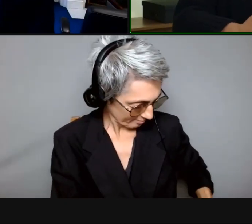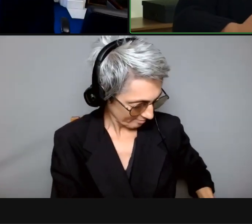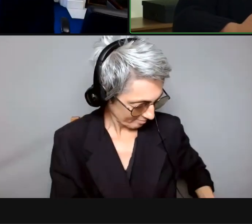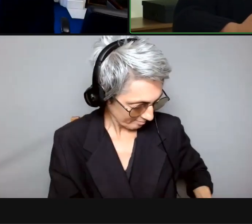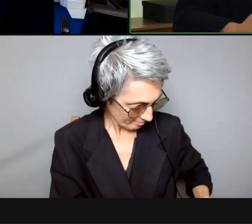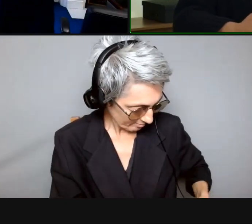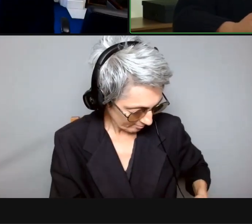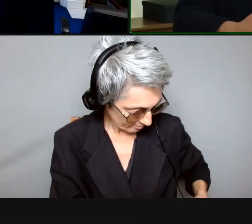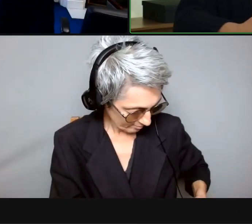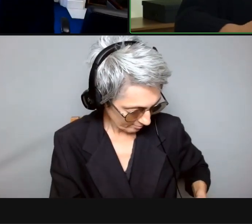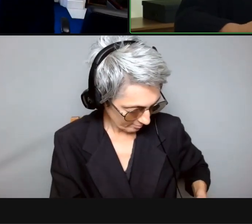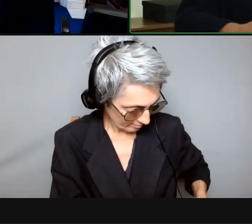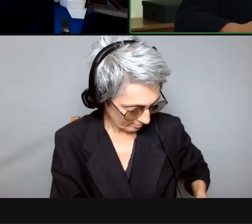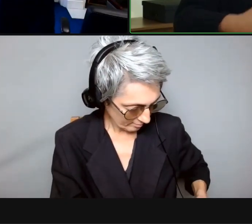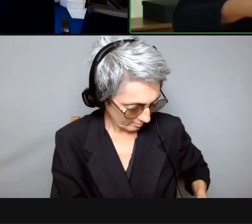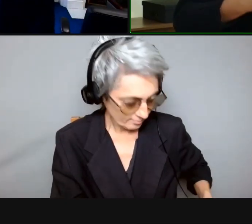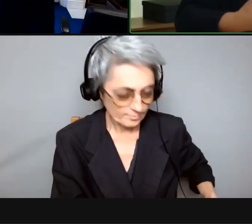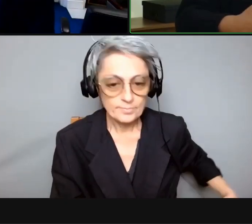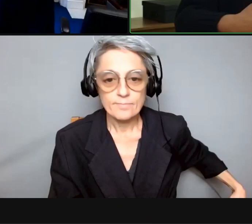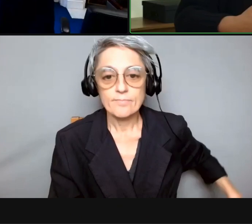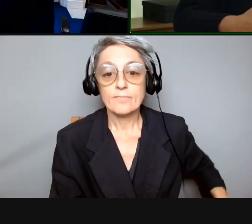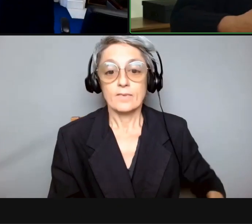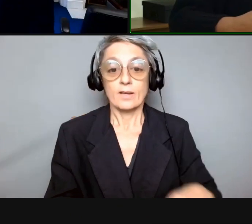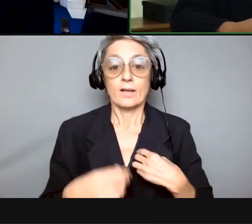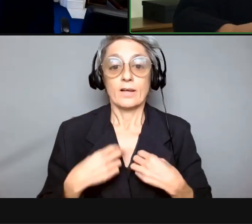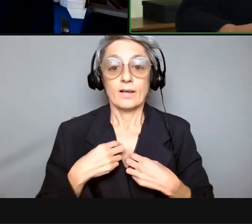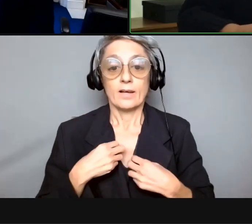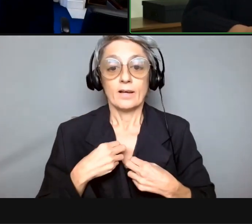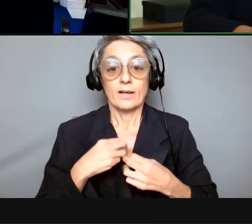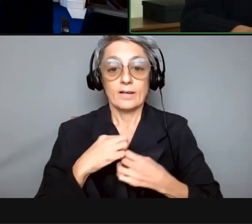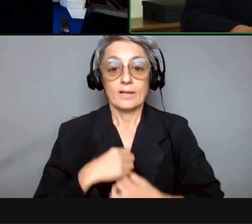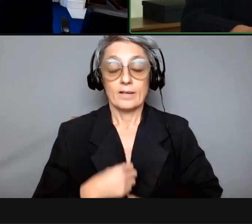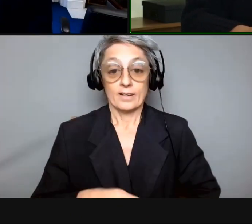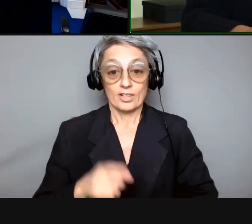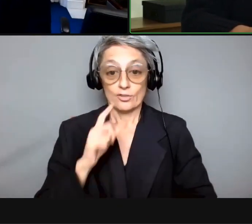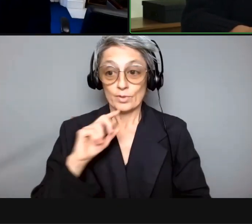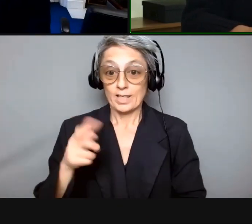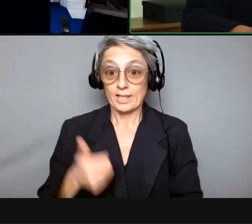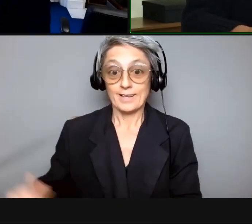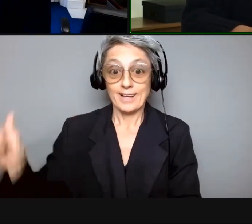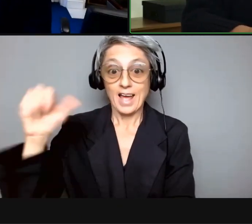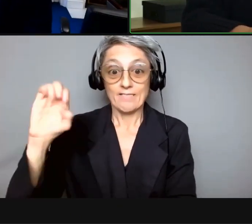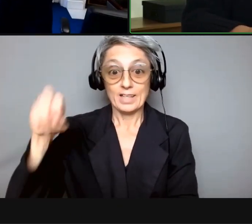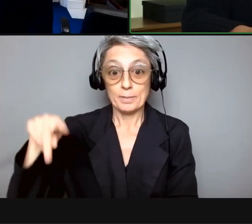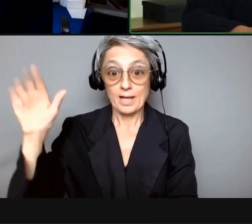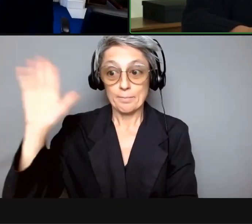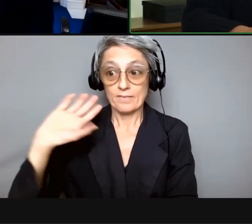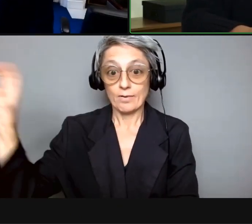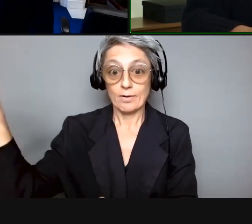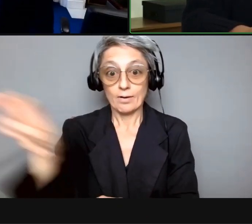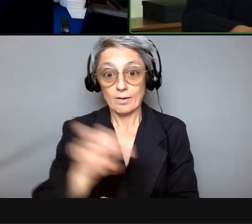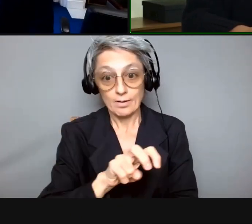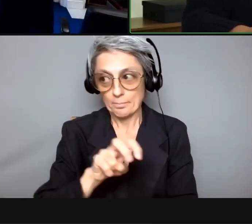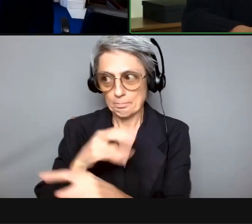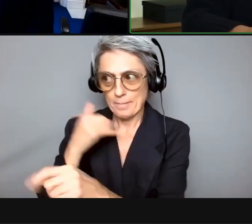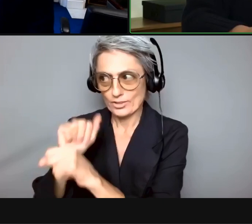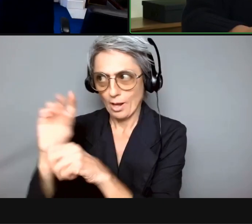I was so excited to come after the best job in the world, which was heading the EPA, was to start a second career